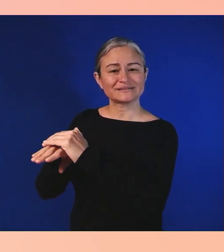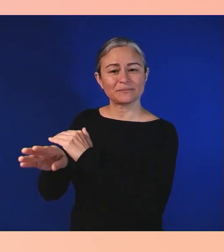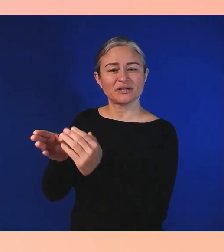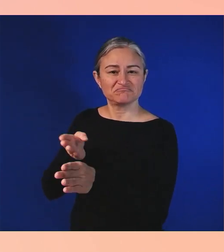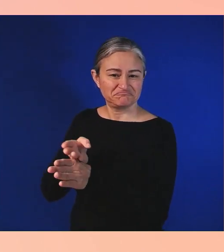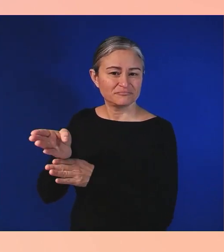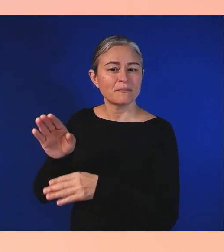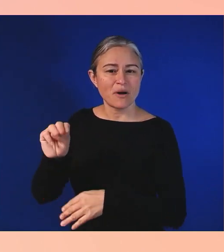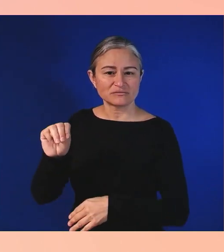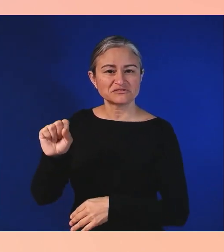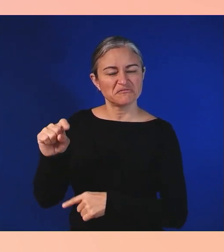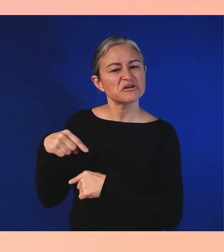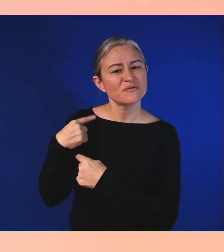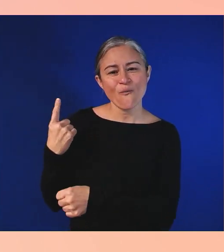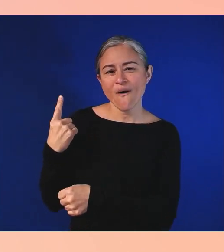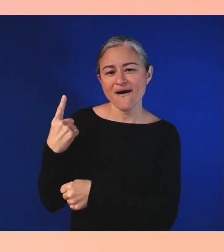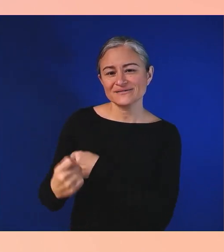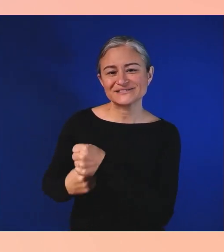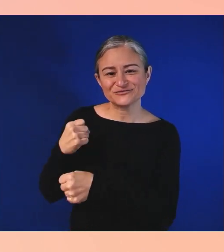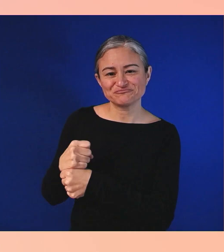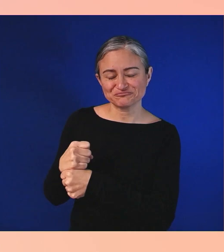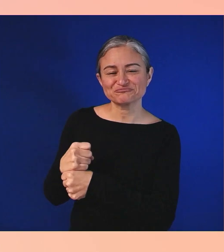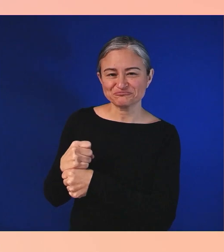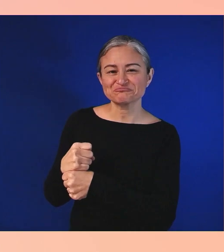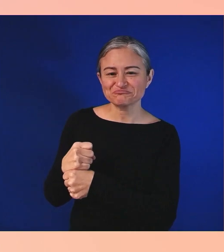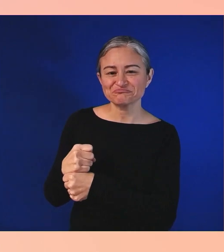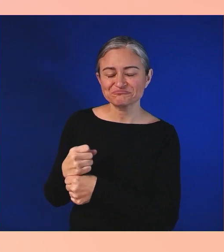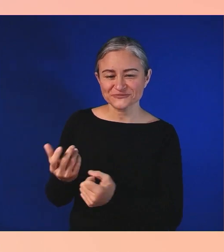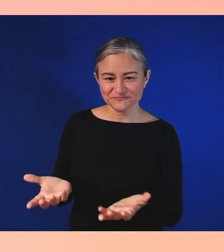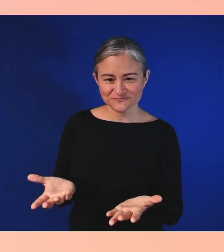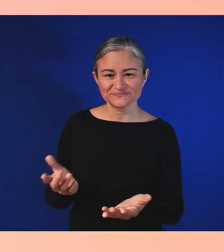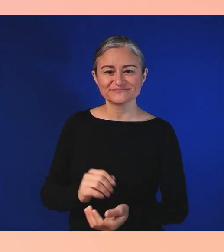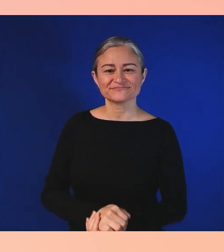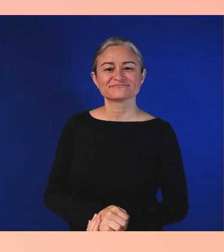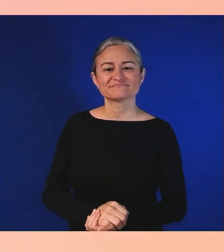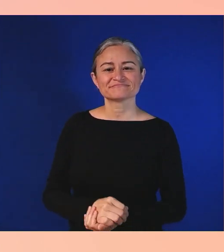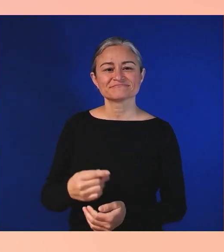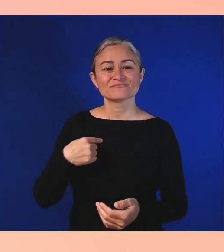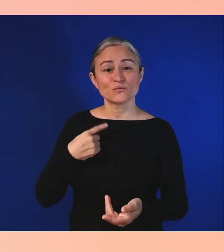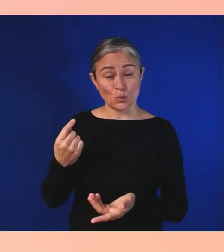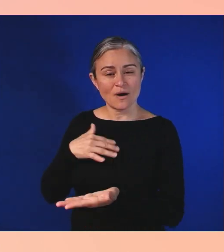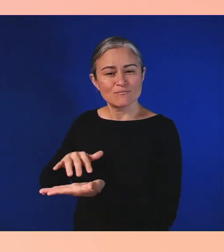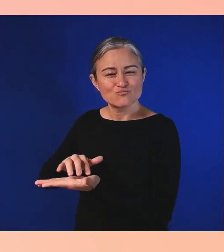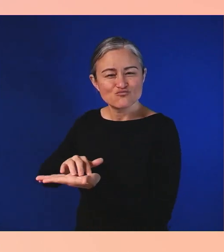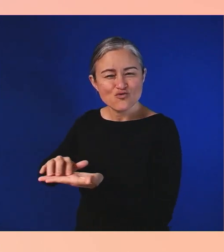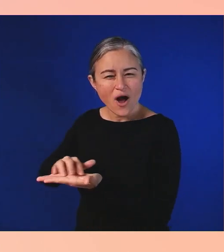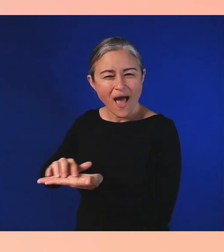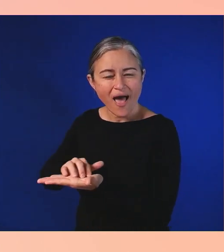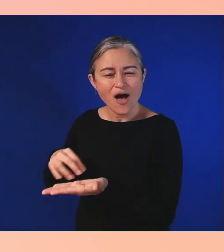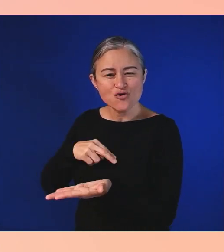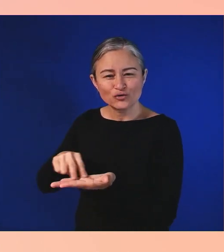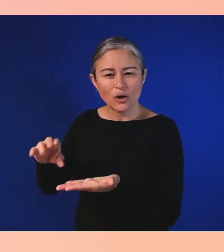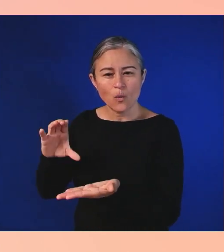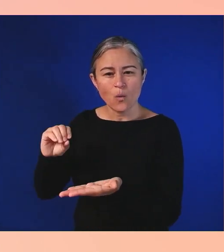When I'm coding or just using the computer, I use a keyboard with a braille display,